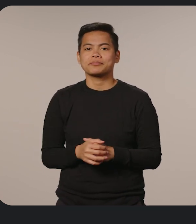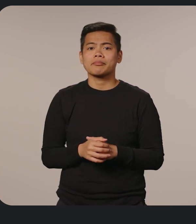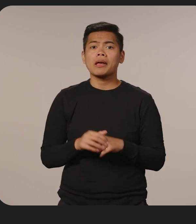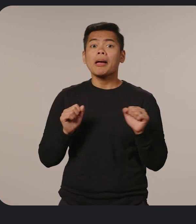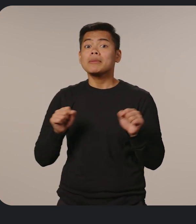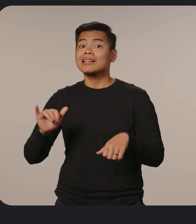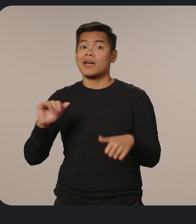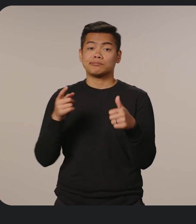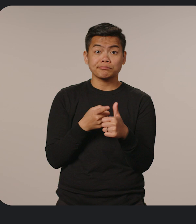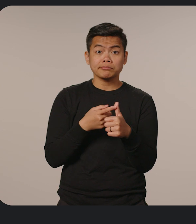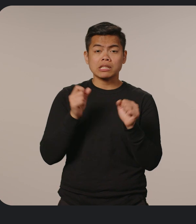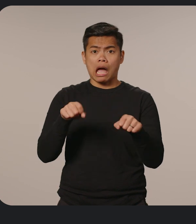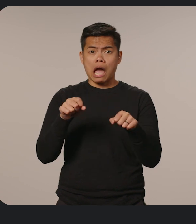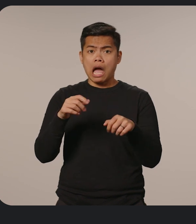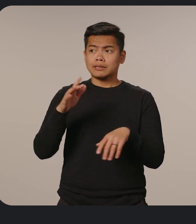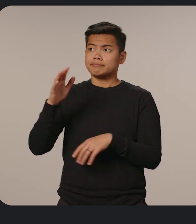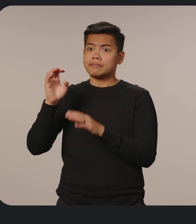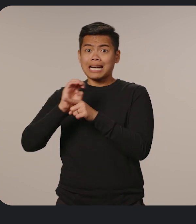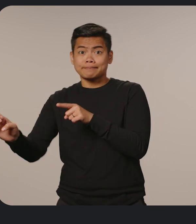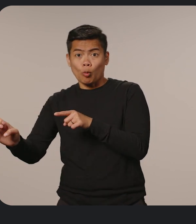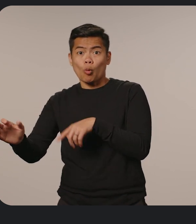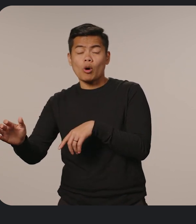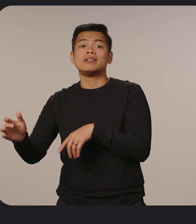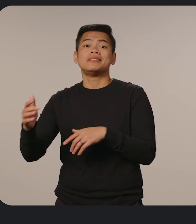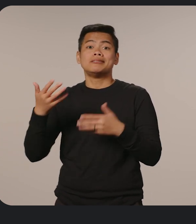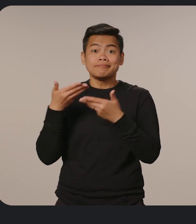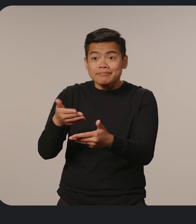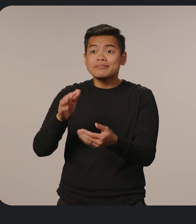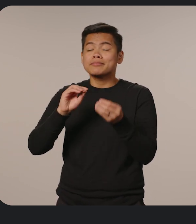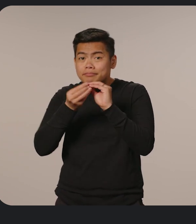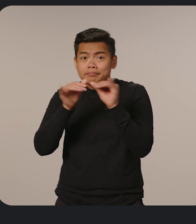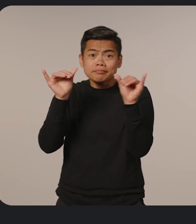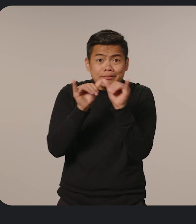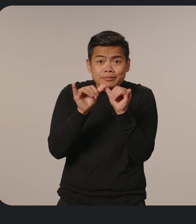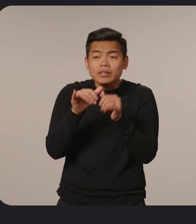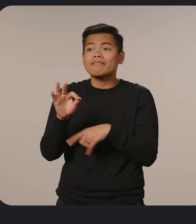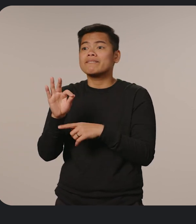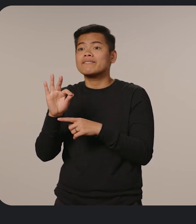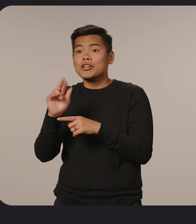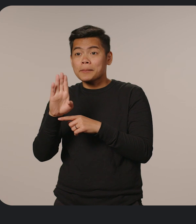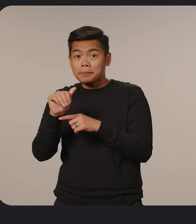capabilities like these you can export delivery metrics from